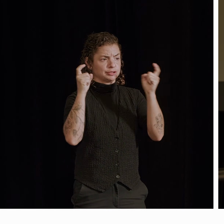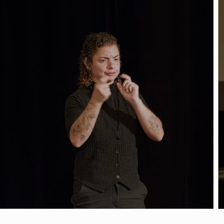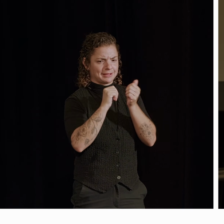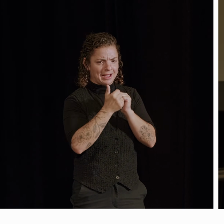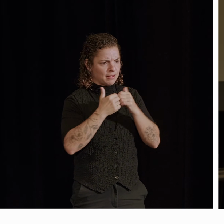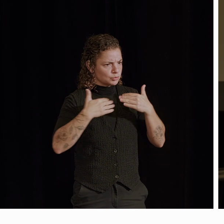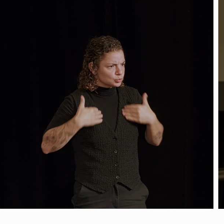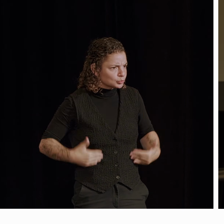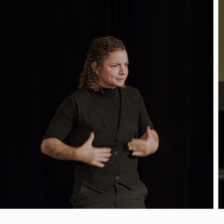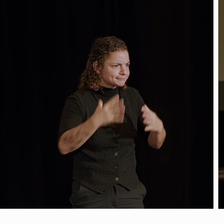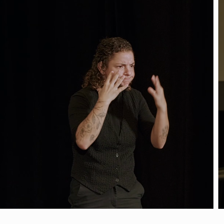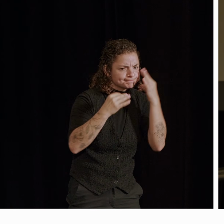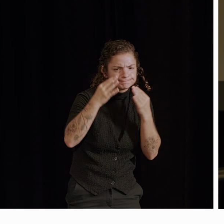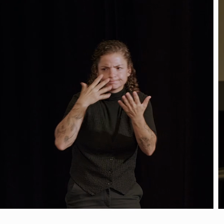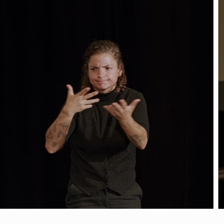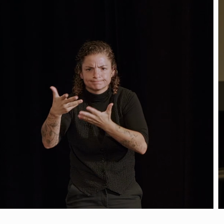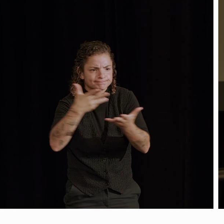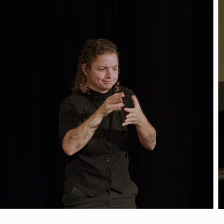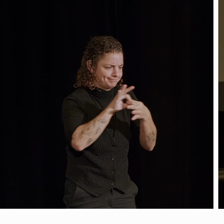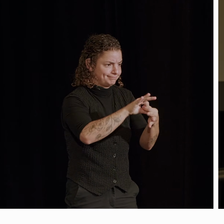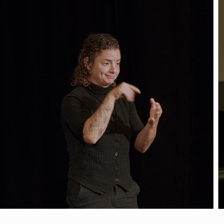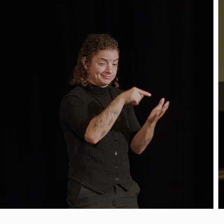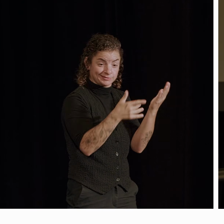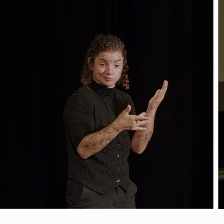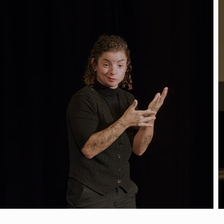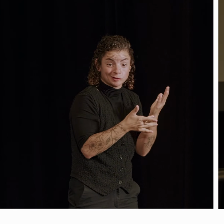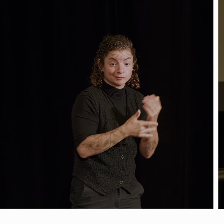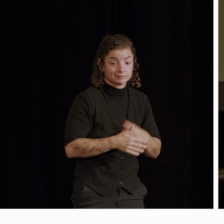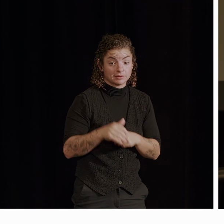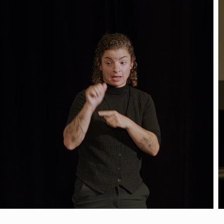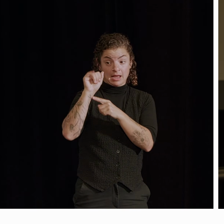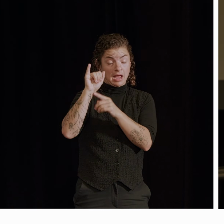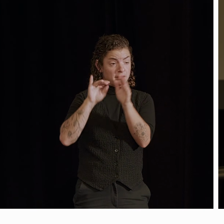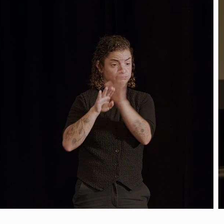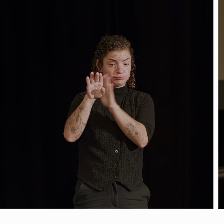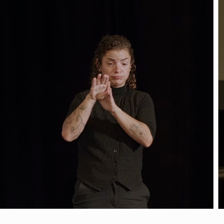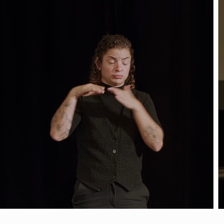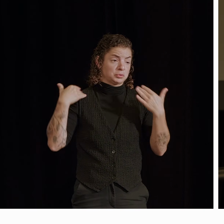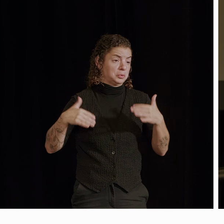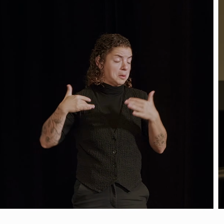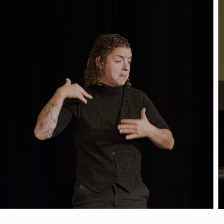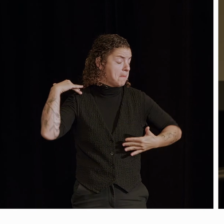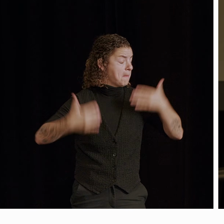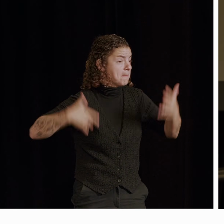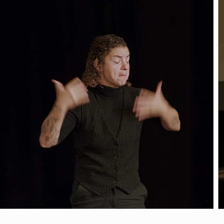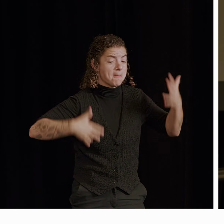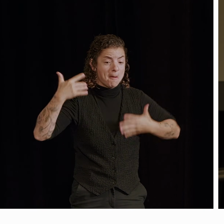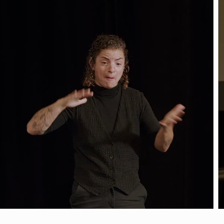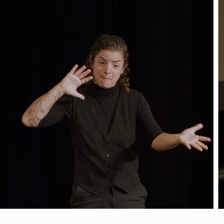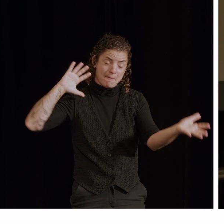Artificial intelligence is advancing rapidly. Wearables, such as the glasses I'm wearing,